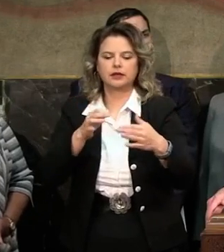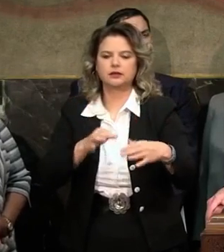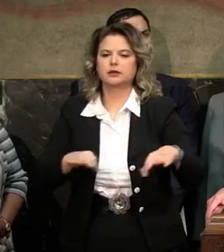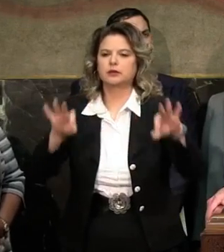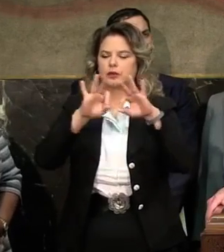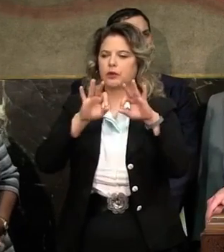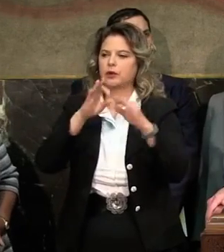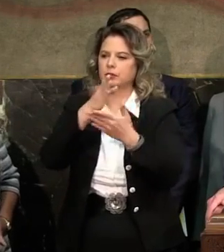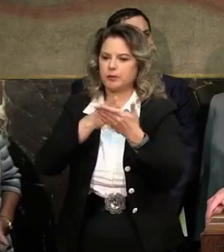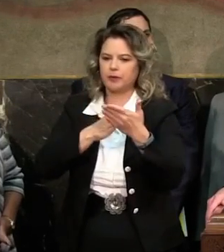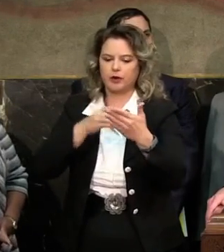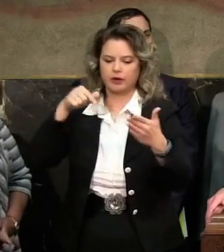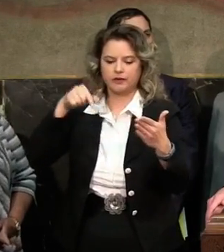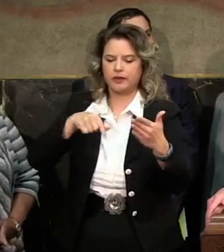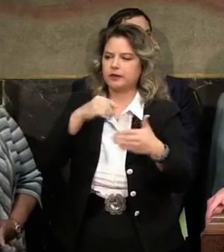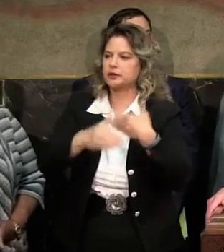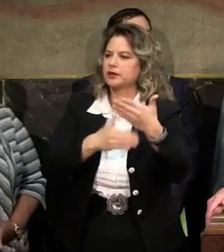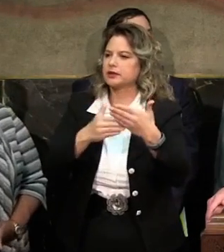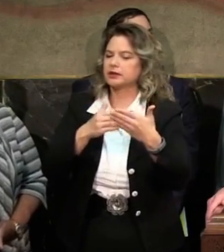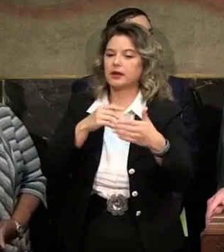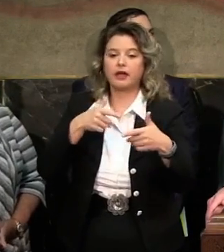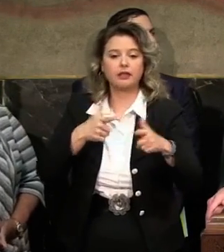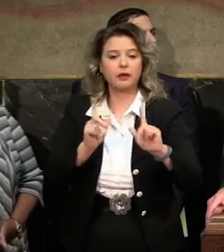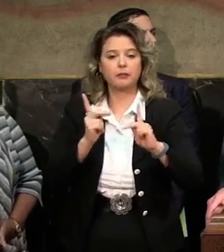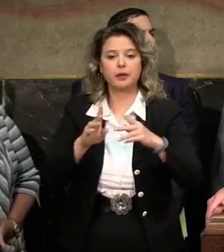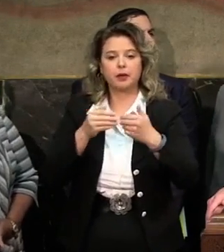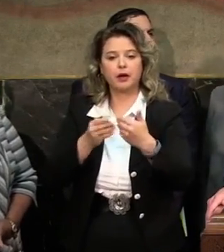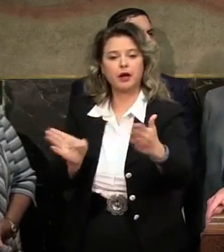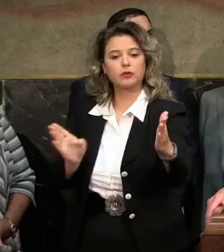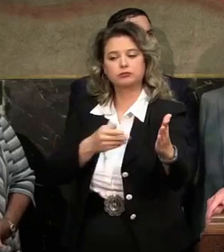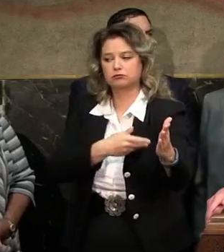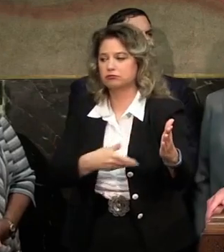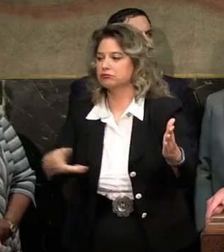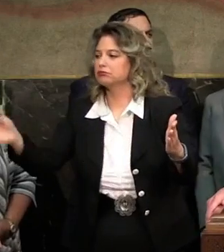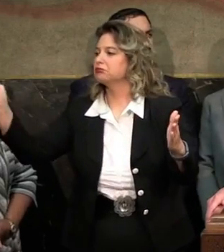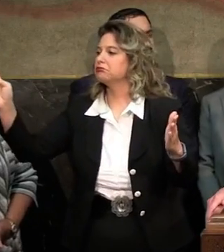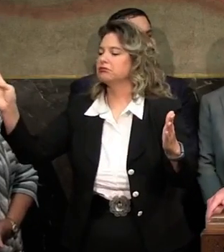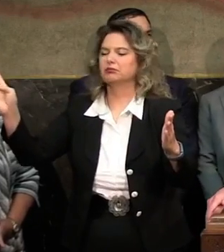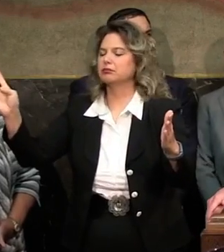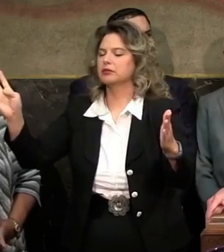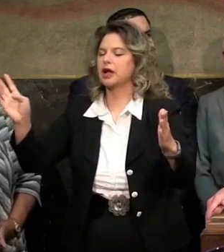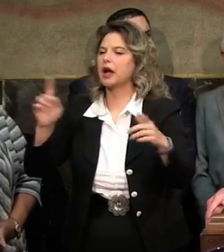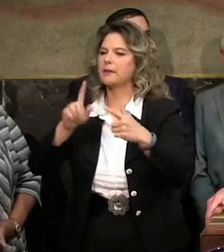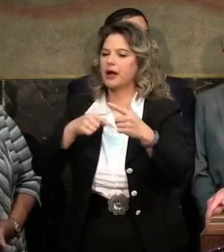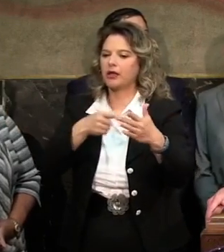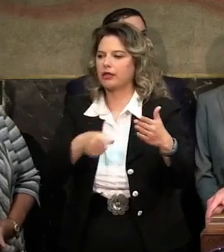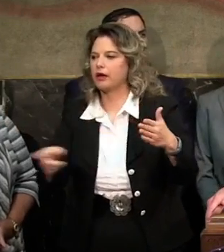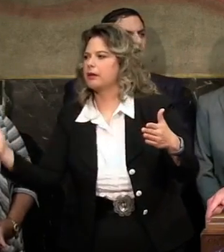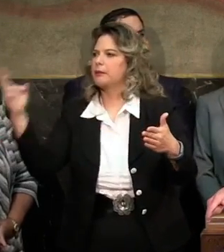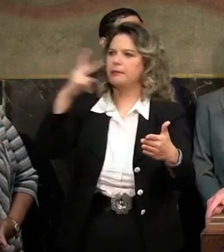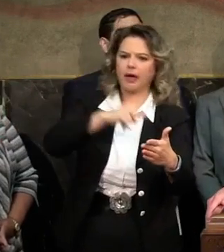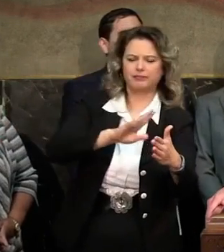it's not letting people out of prison and if this is about people not coming back and as we know ninety-five percent